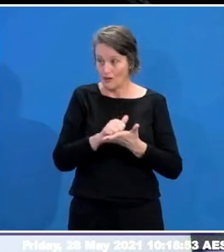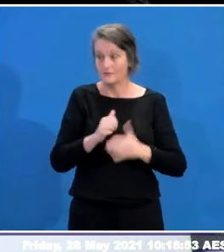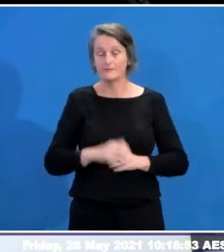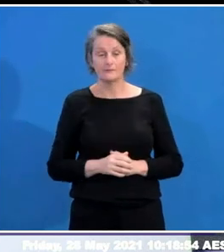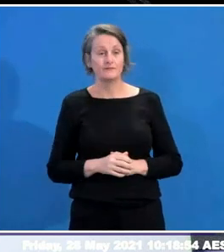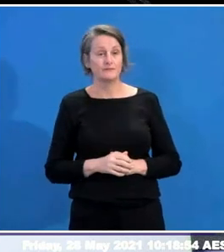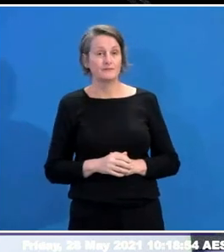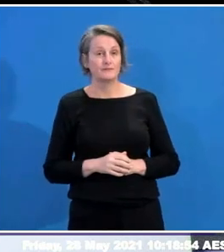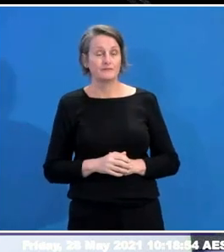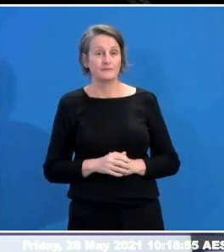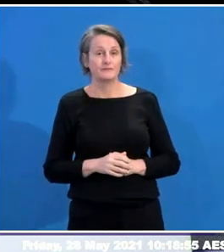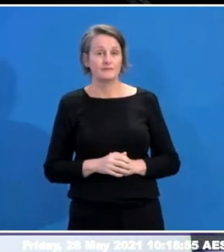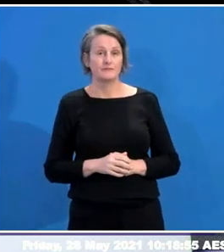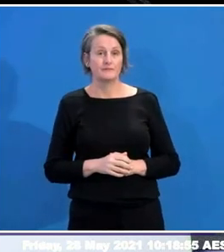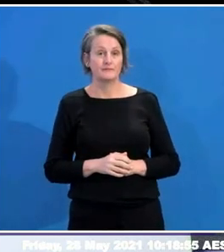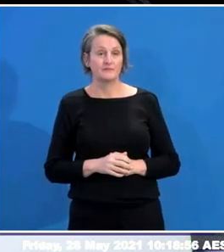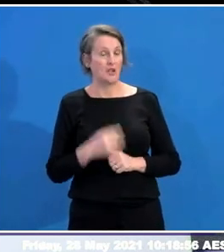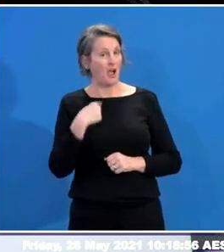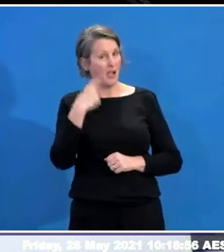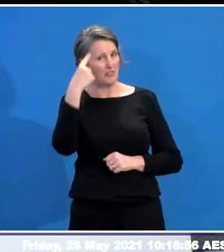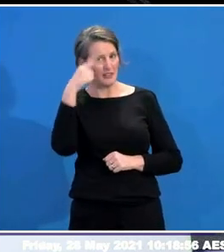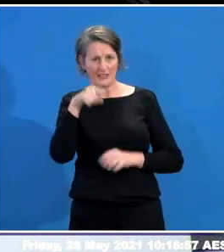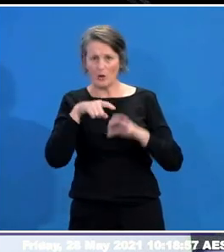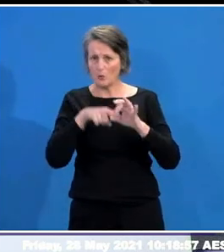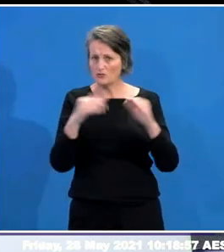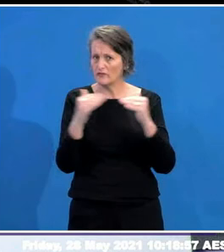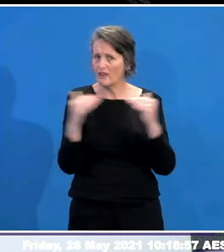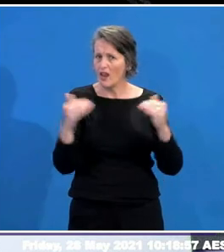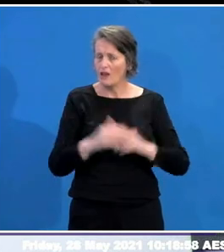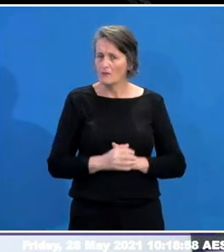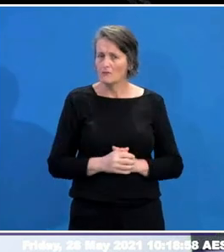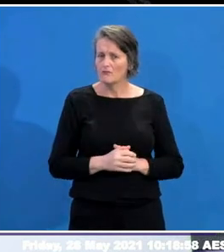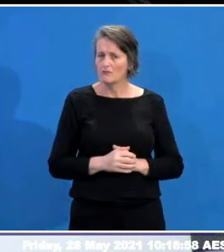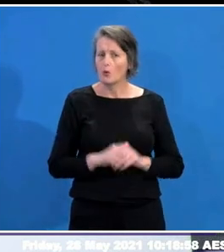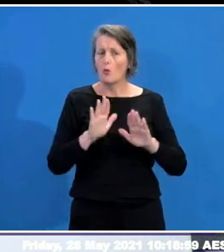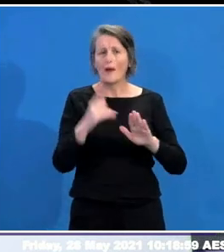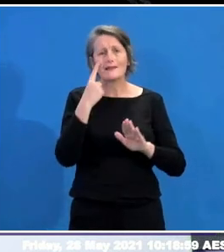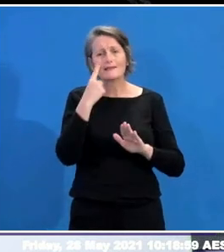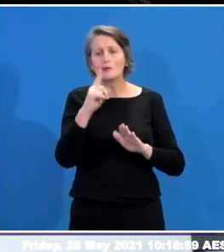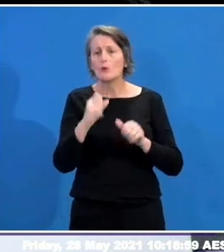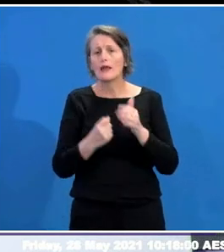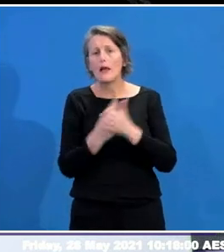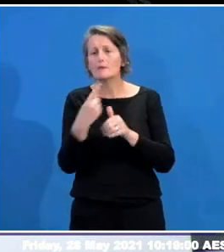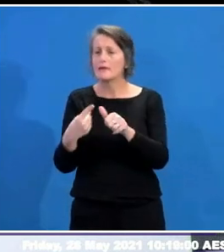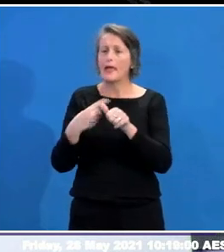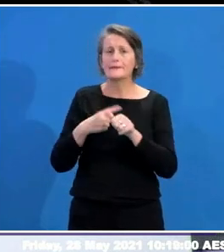I don't think that involves an unfair suggestion of impropriety, but we'll wait and see what happens as far as the answers are concerned.